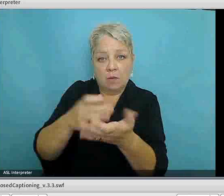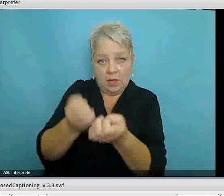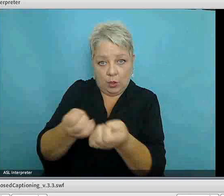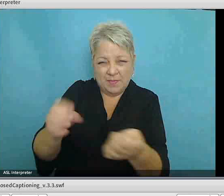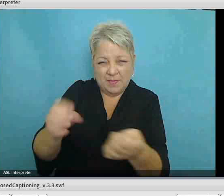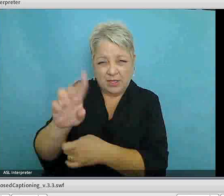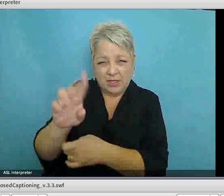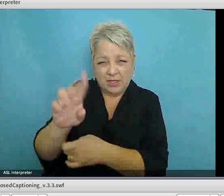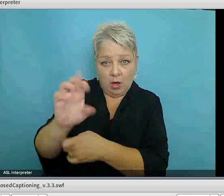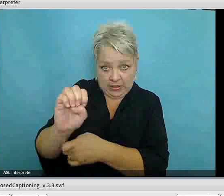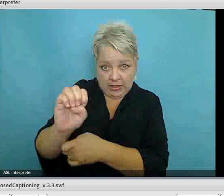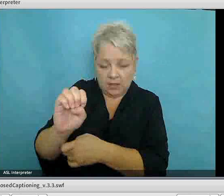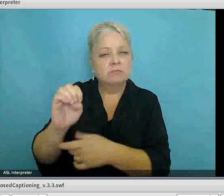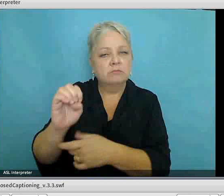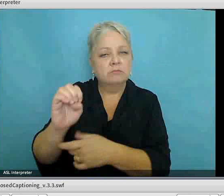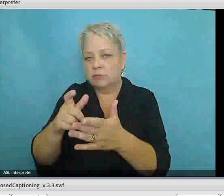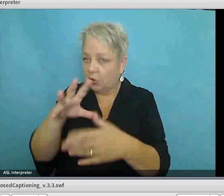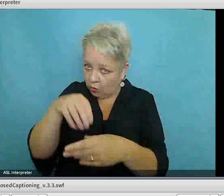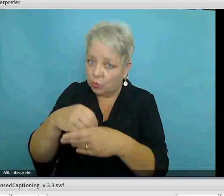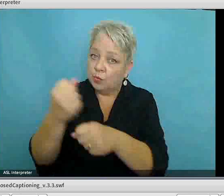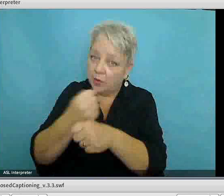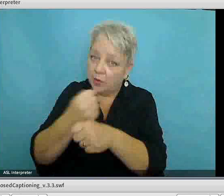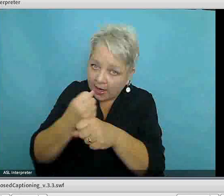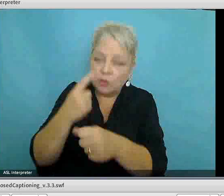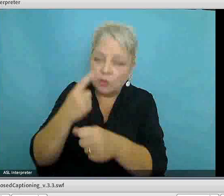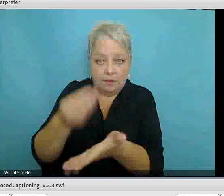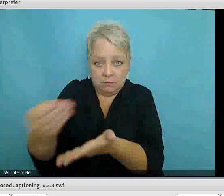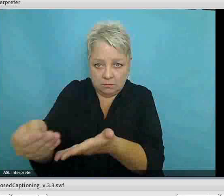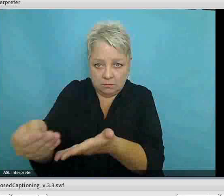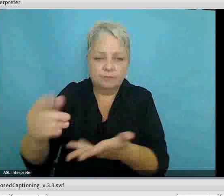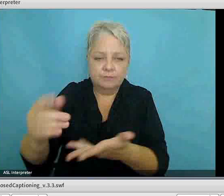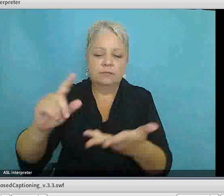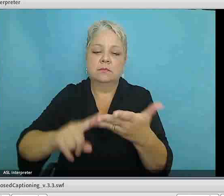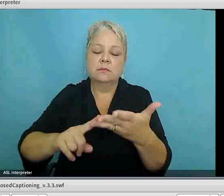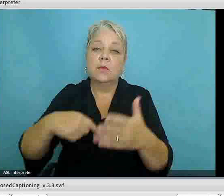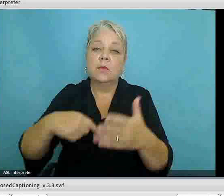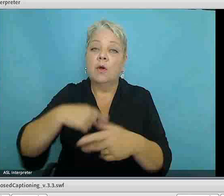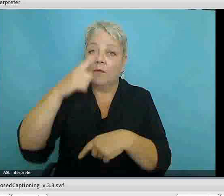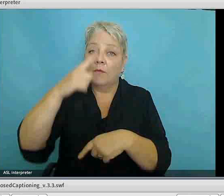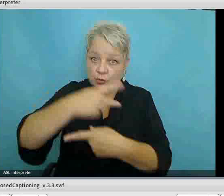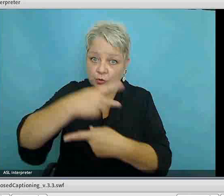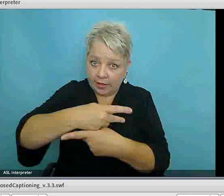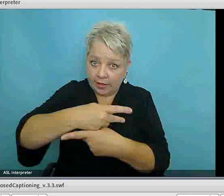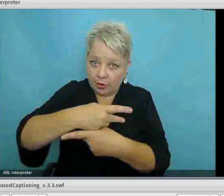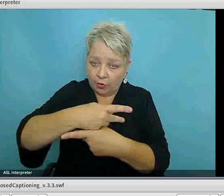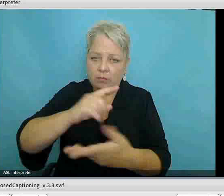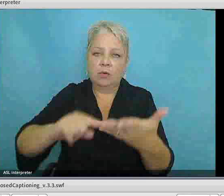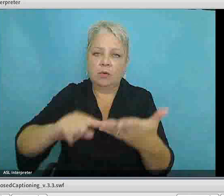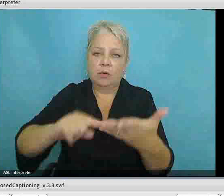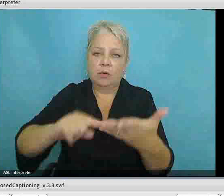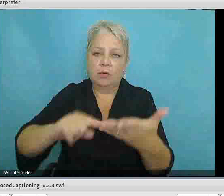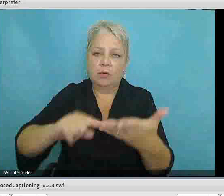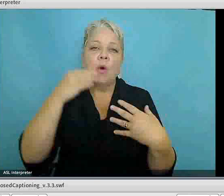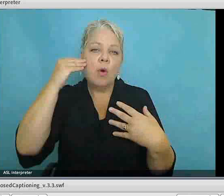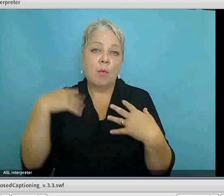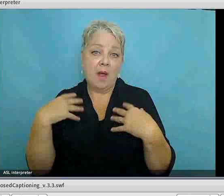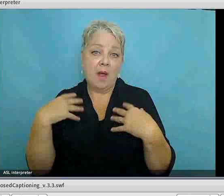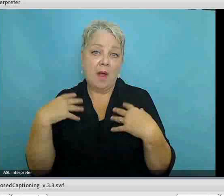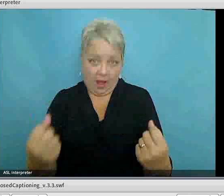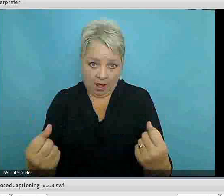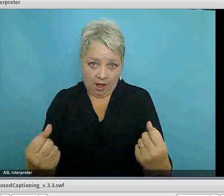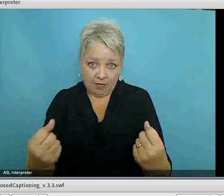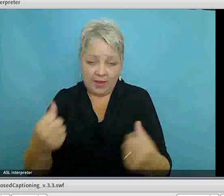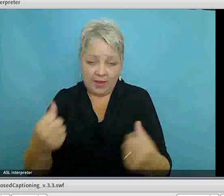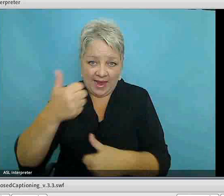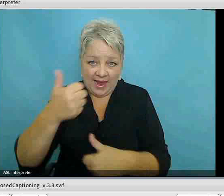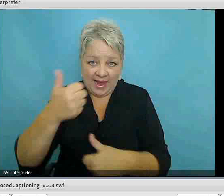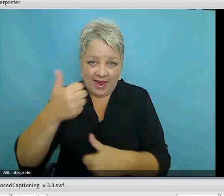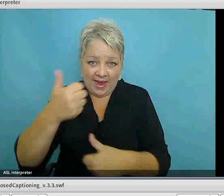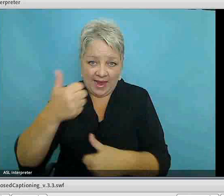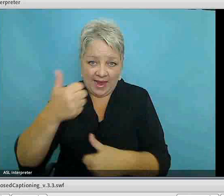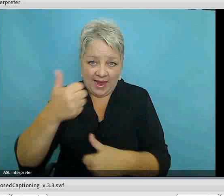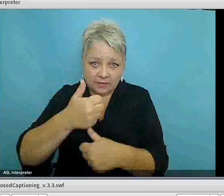Group adult foster care, home health, and other long-term services and supports.